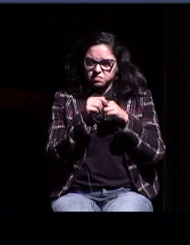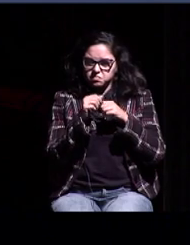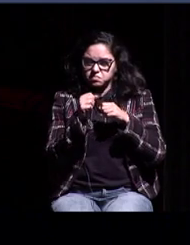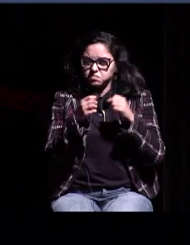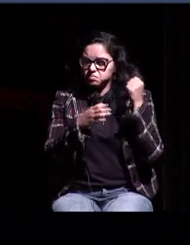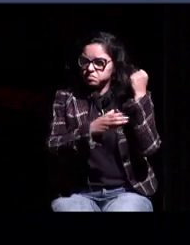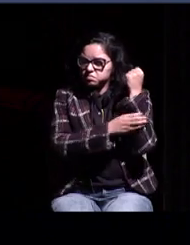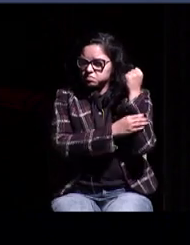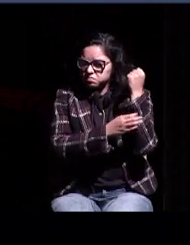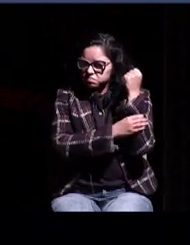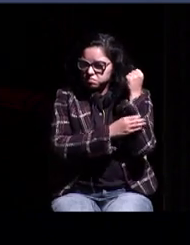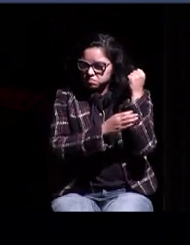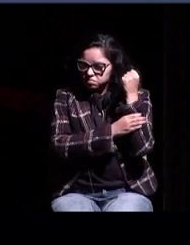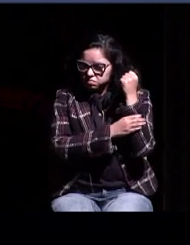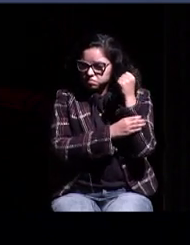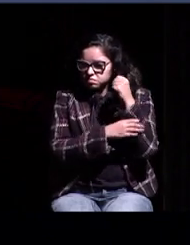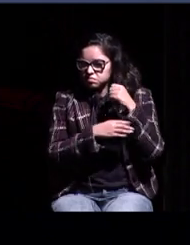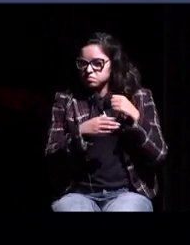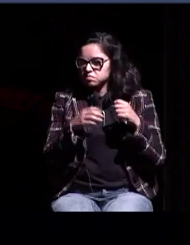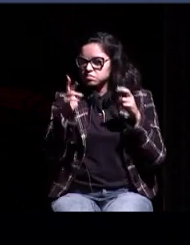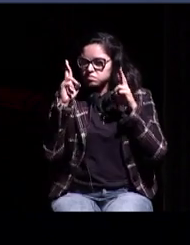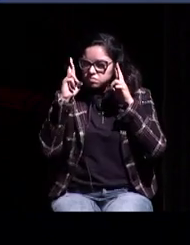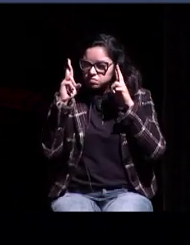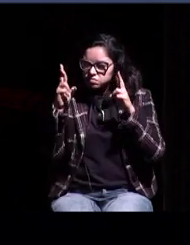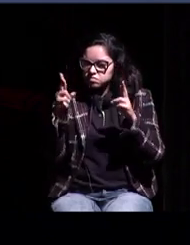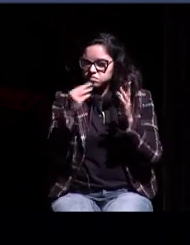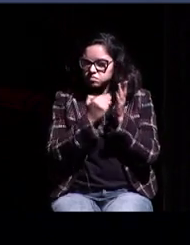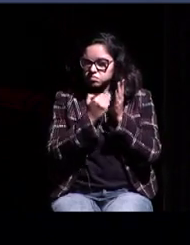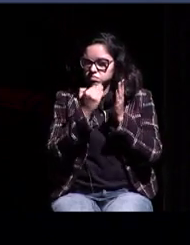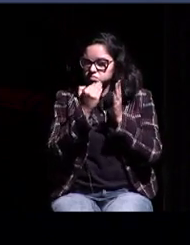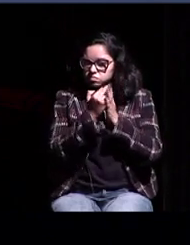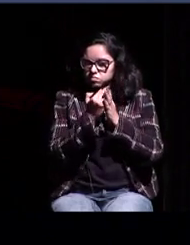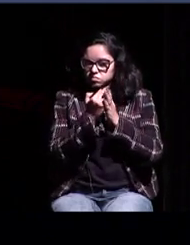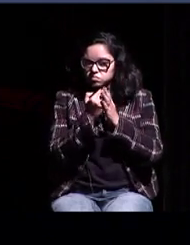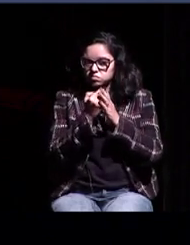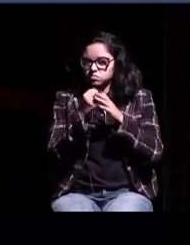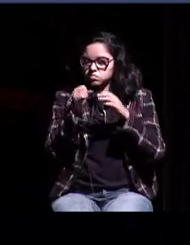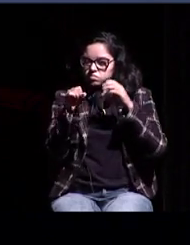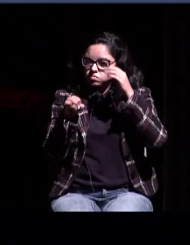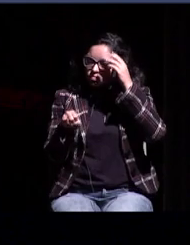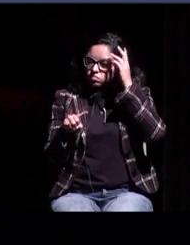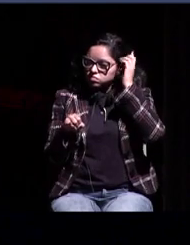egalitarian, respectful, if we don’t analyze ourselves,